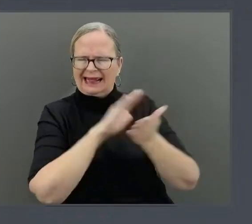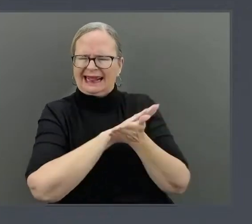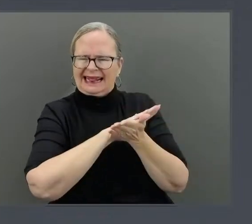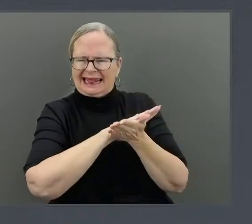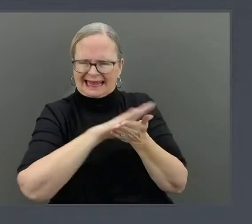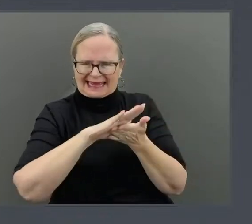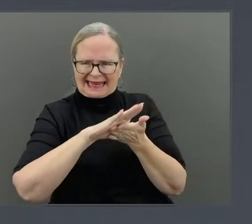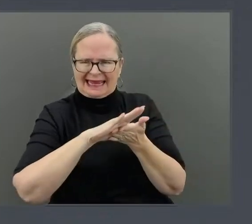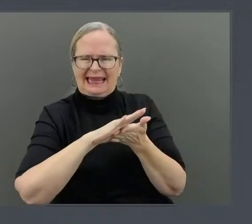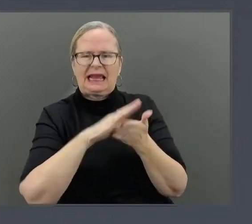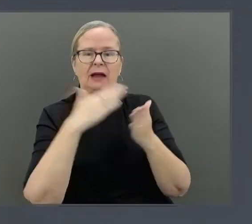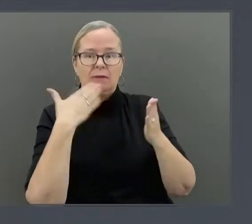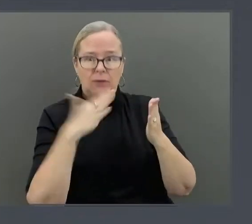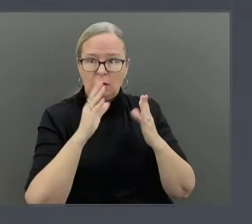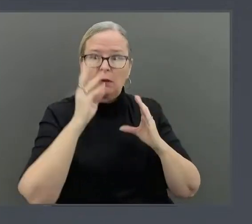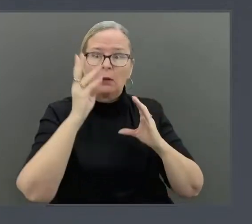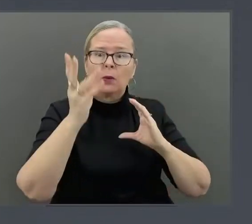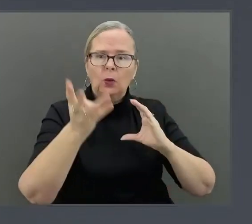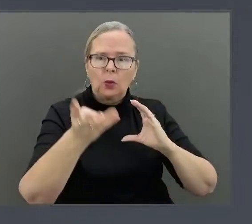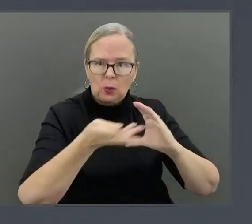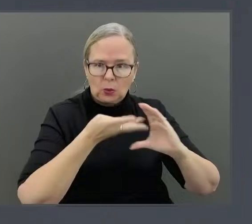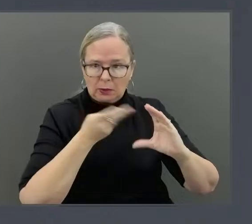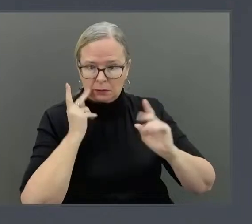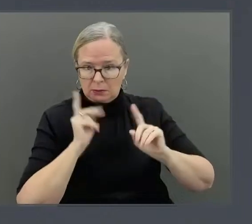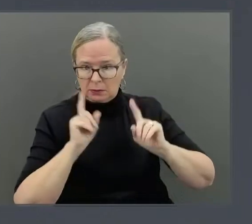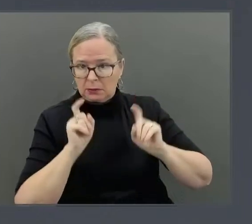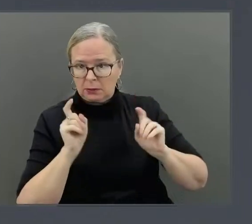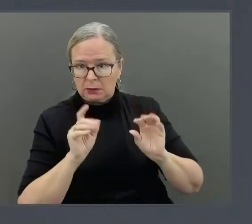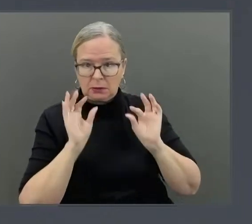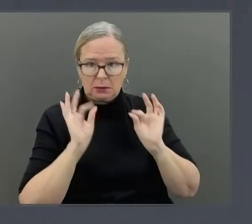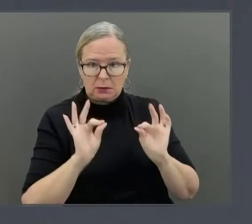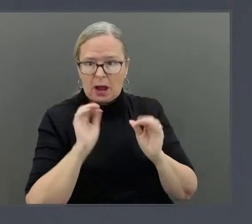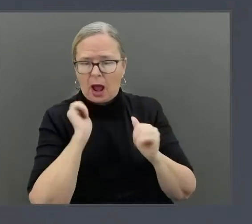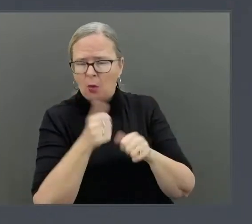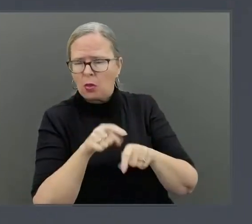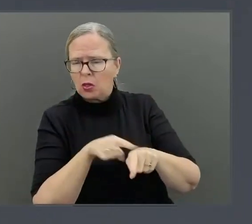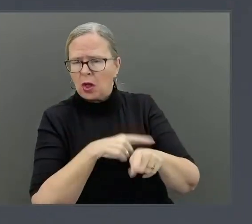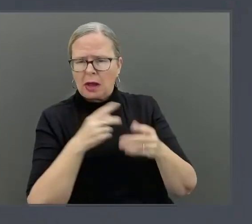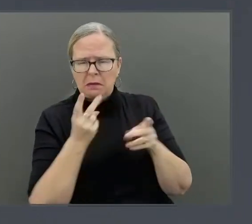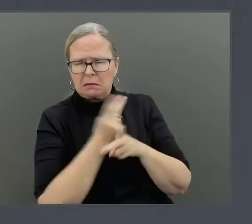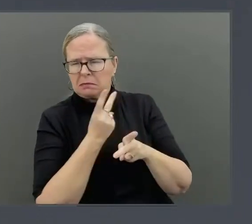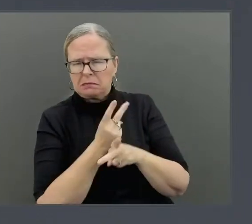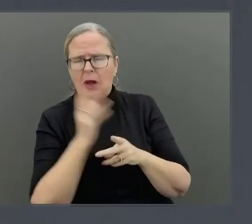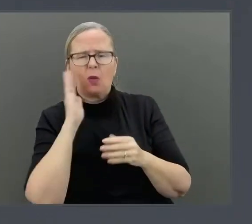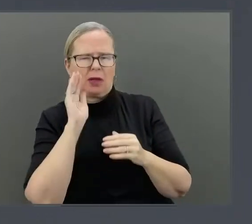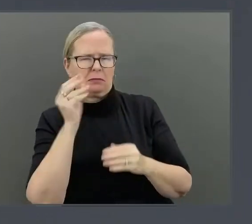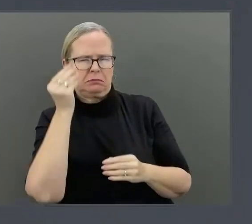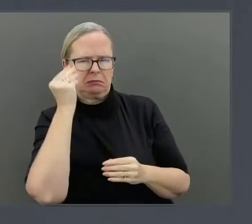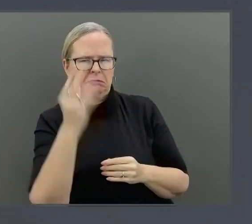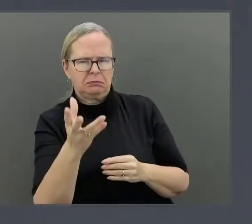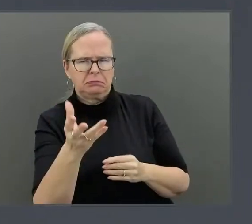cautious about how quickly we bring this feeder M back online to prevent any further complications